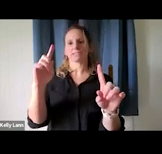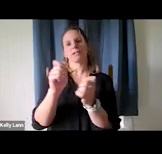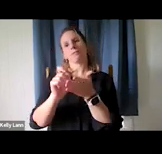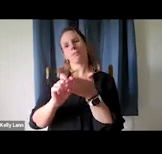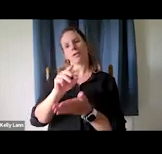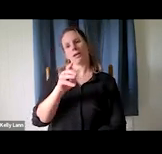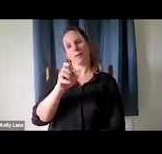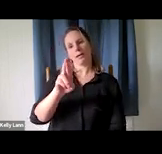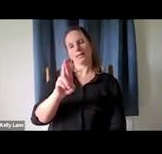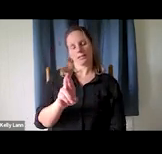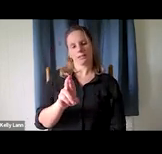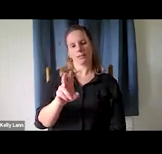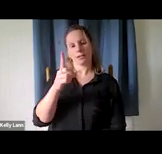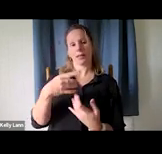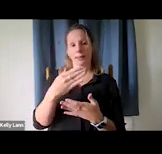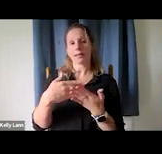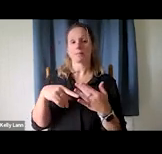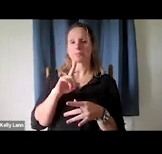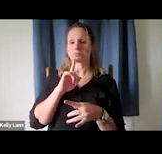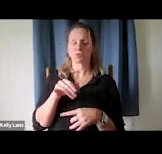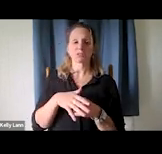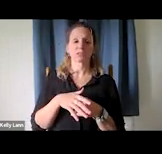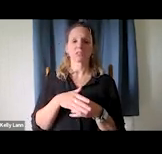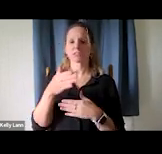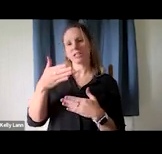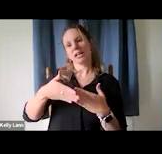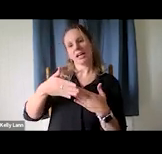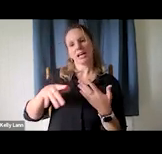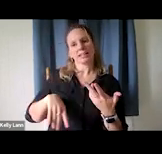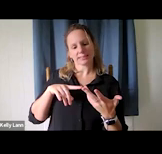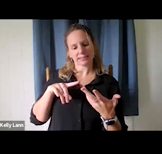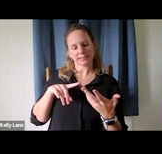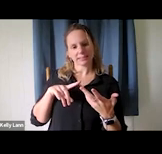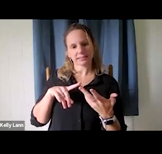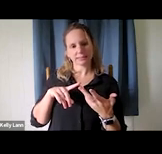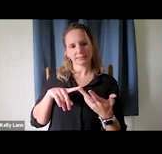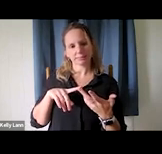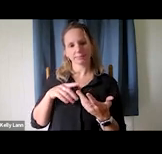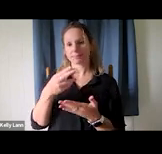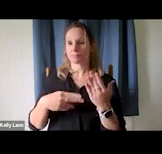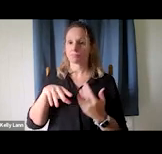particularly this portion. And then ending our webinar will be both Ashley Aragon,